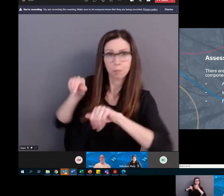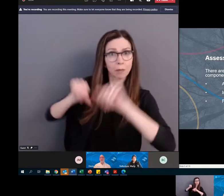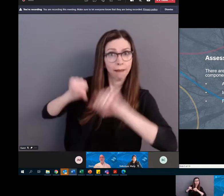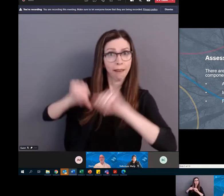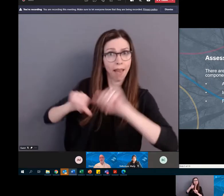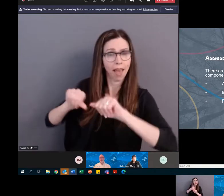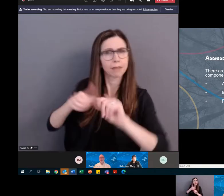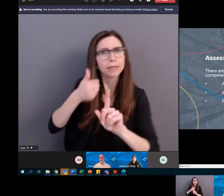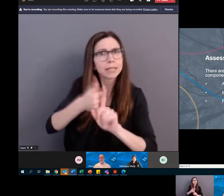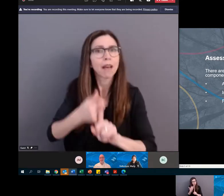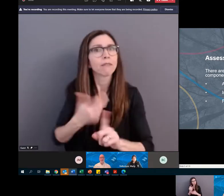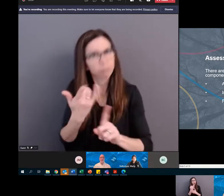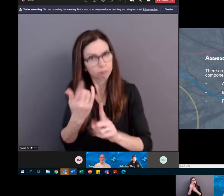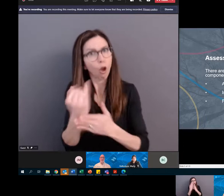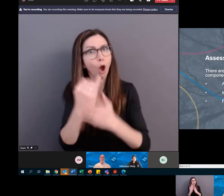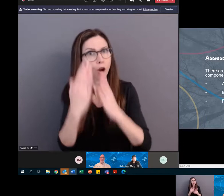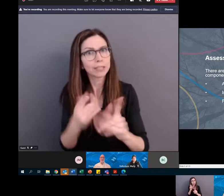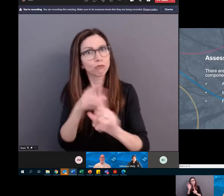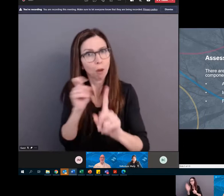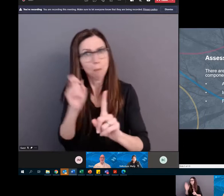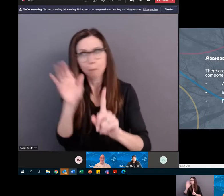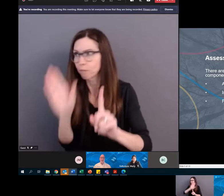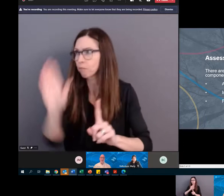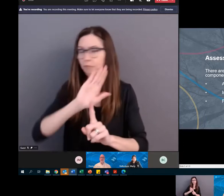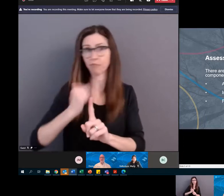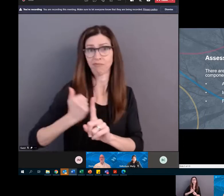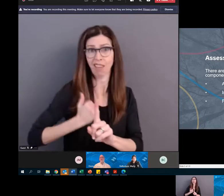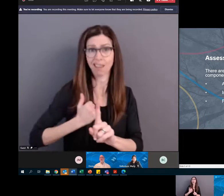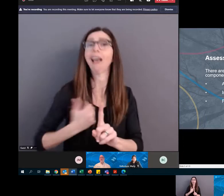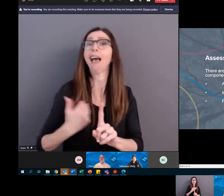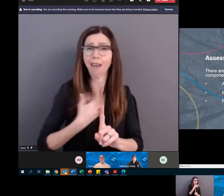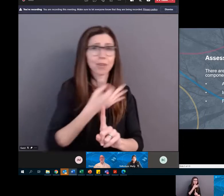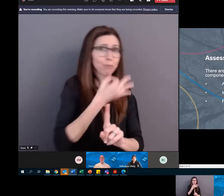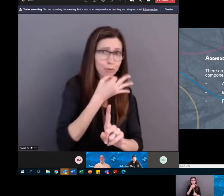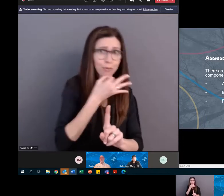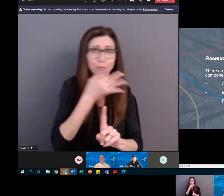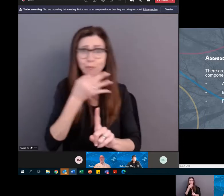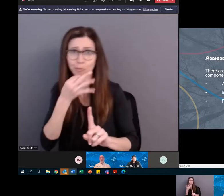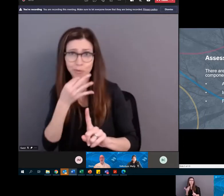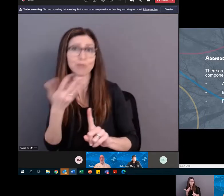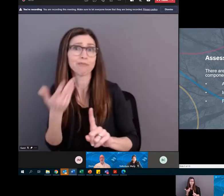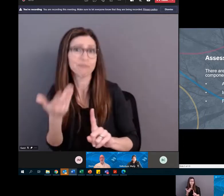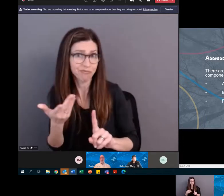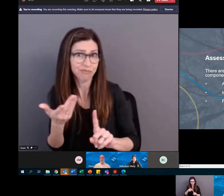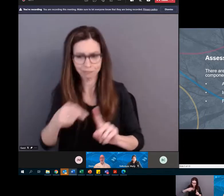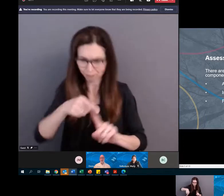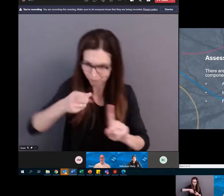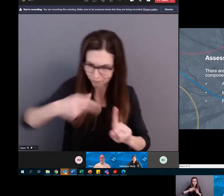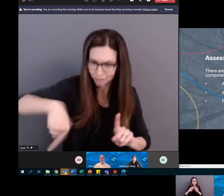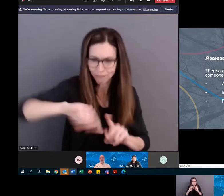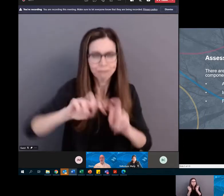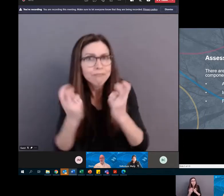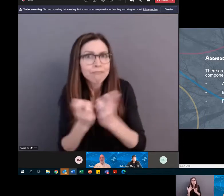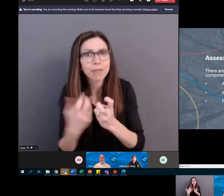expertise in the arts sector. These peer assessors are responsible for reviewing